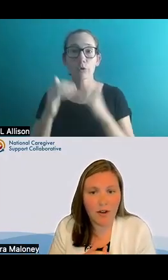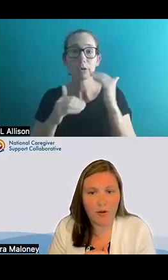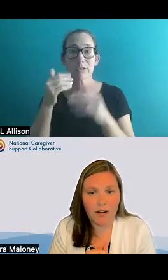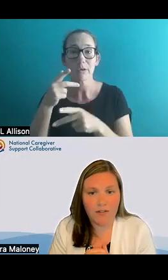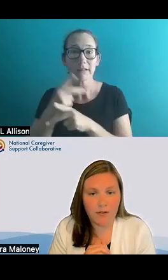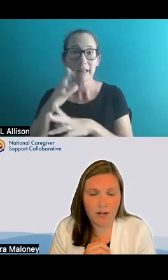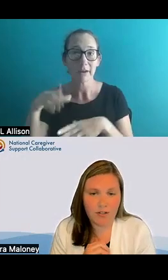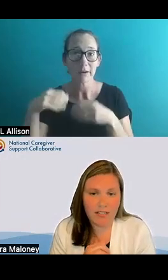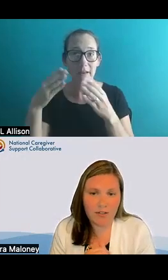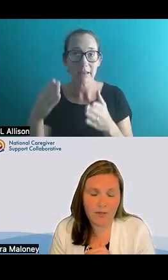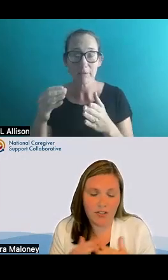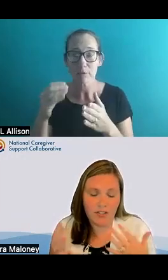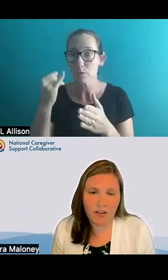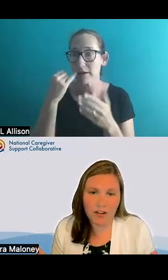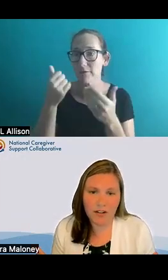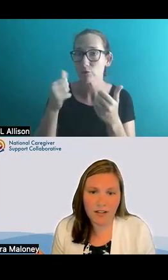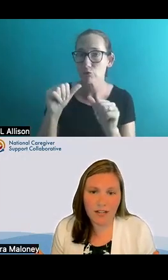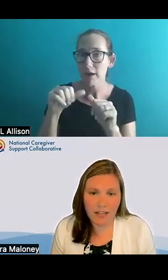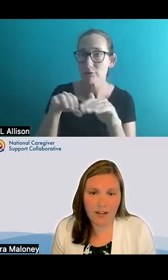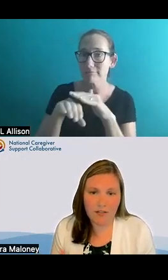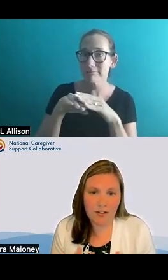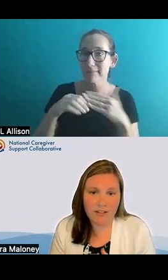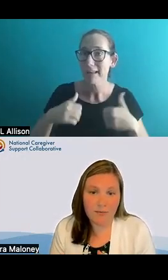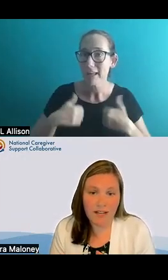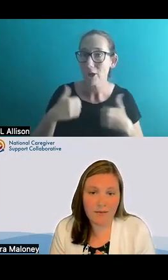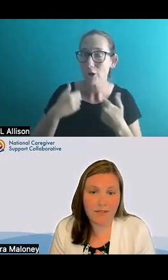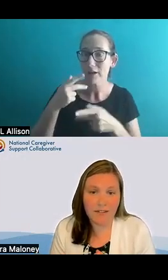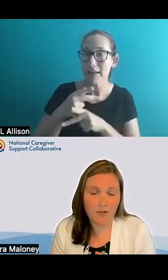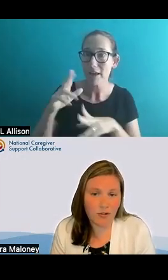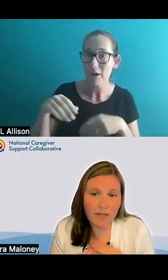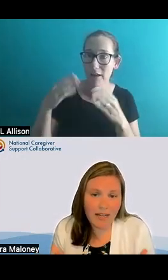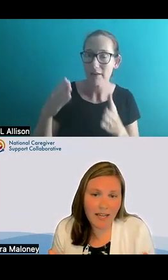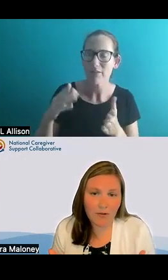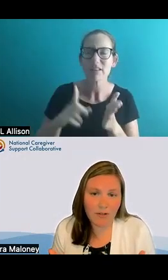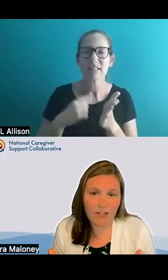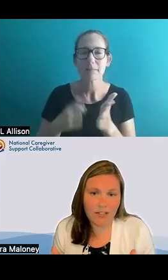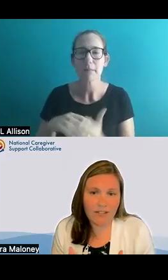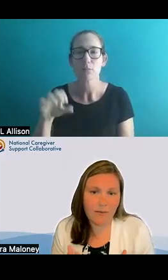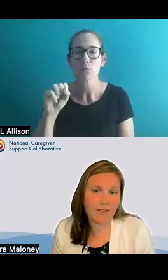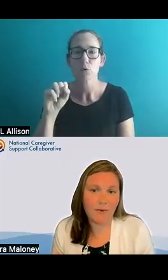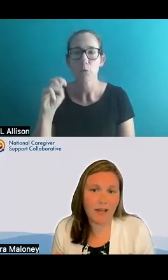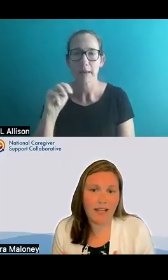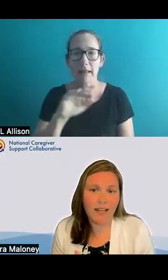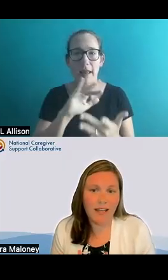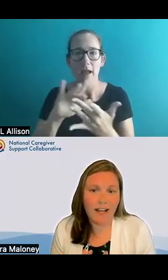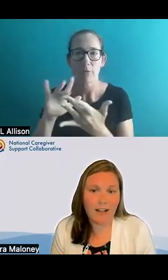or if you are trying to reach younger caregivers sometimes social media outreach is the best way.